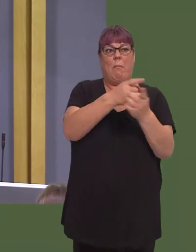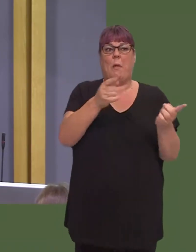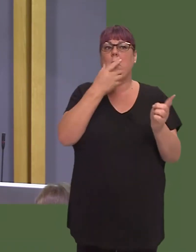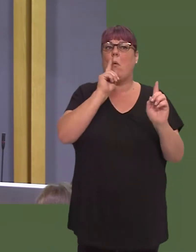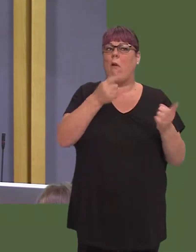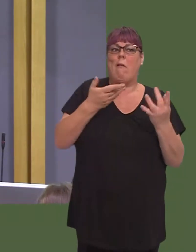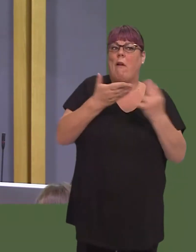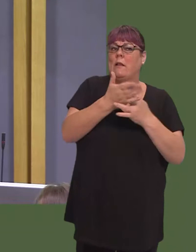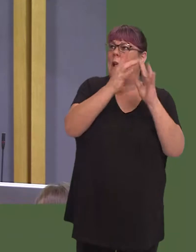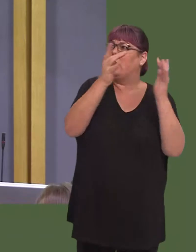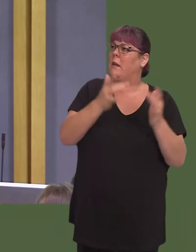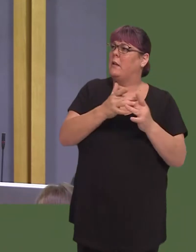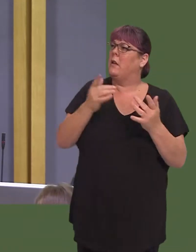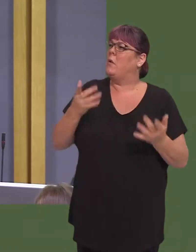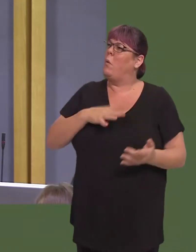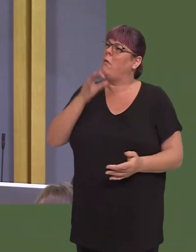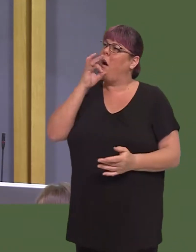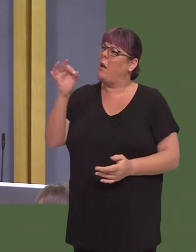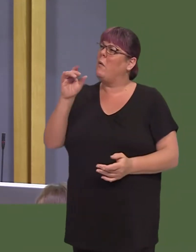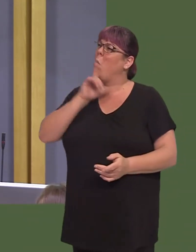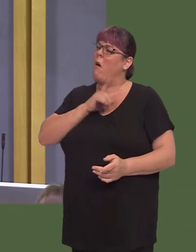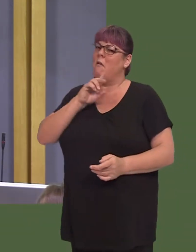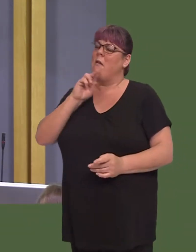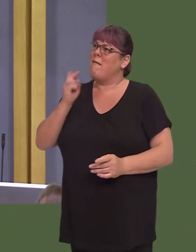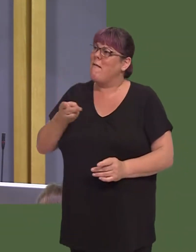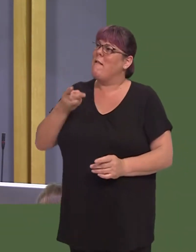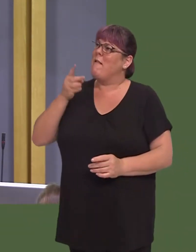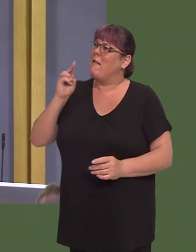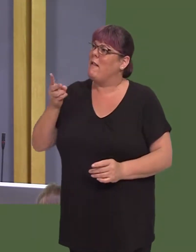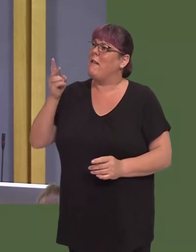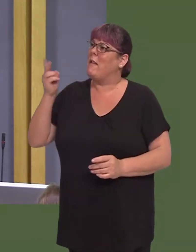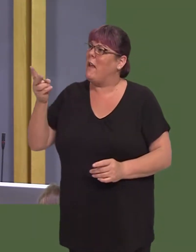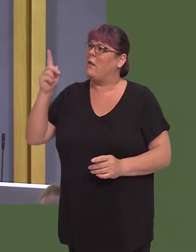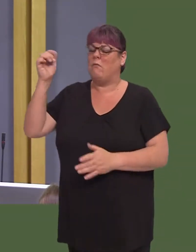times in terms of students from Indiaóthey feel unwelcome in the UK. It's also hugely